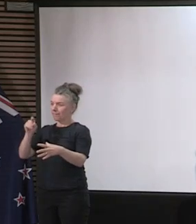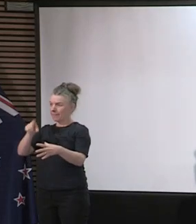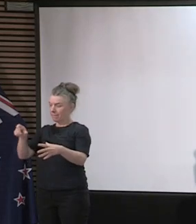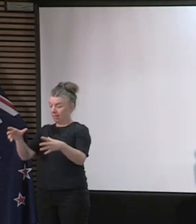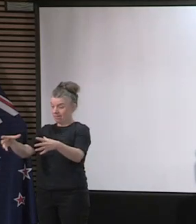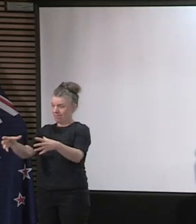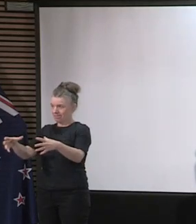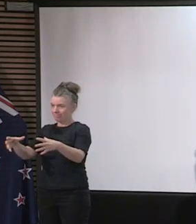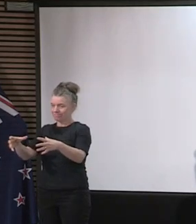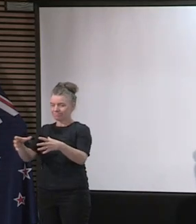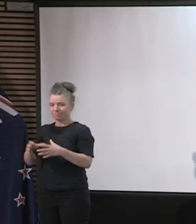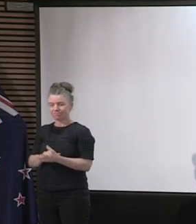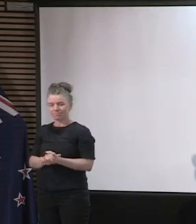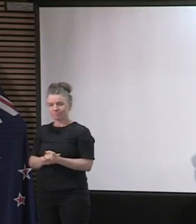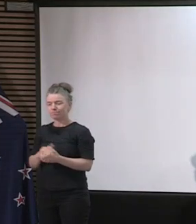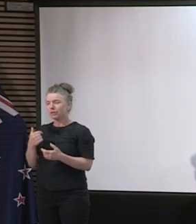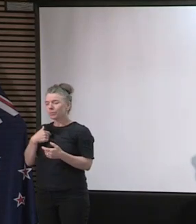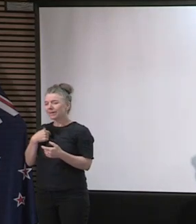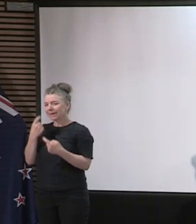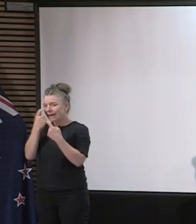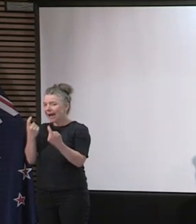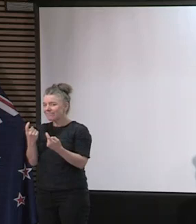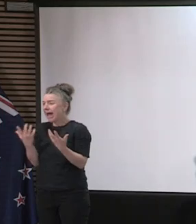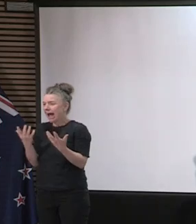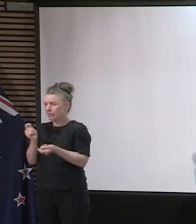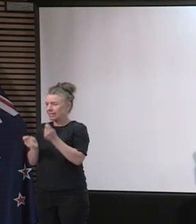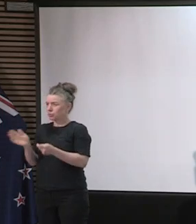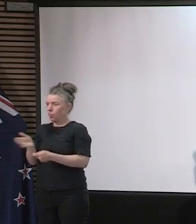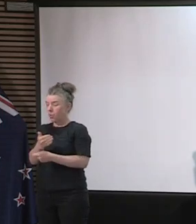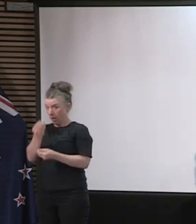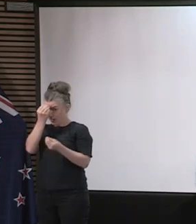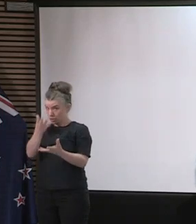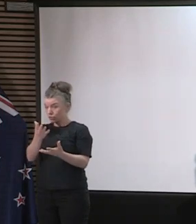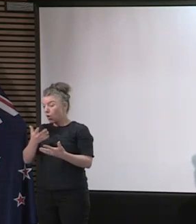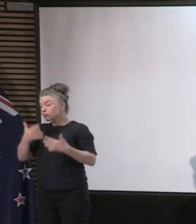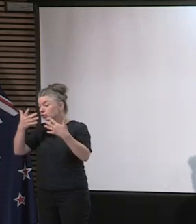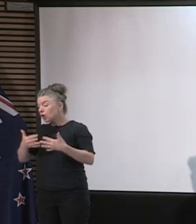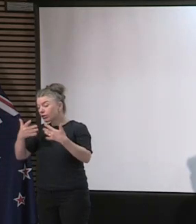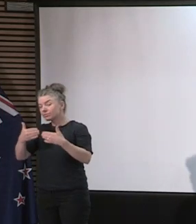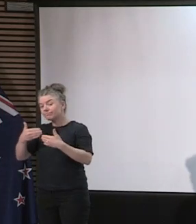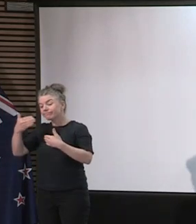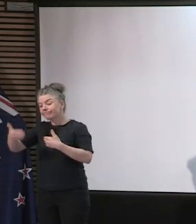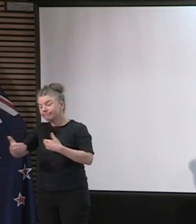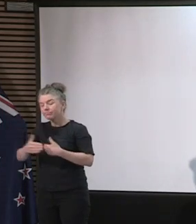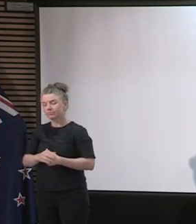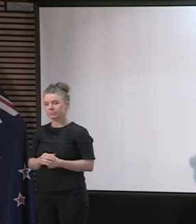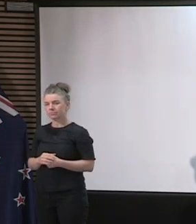They are in a big bubble. That has been maintained through alert level 4. We are taking a precautionary approach here